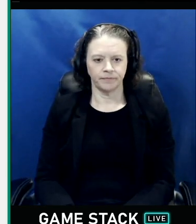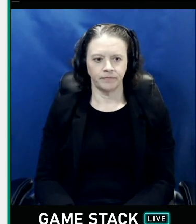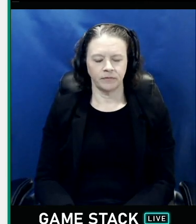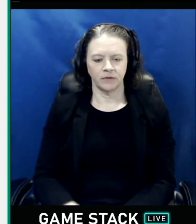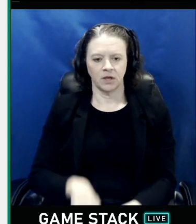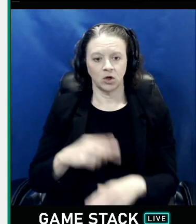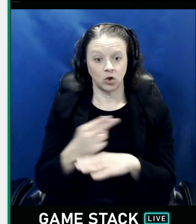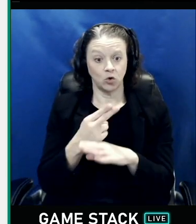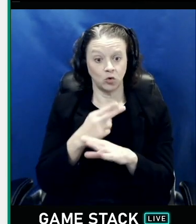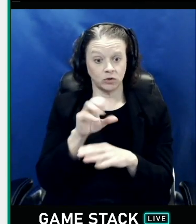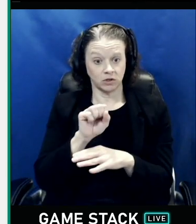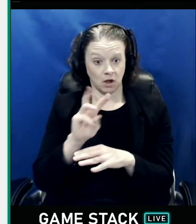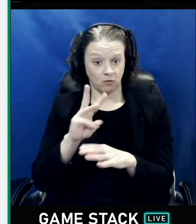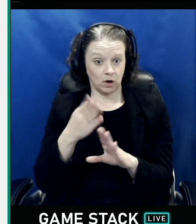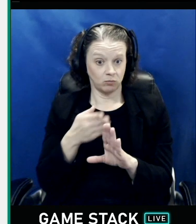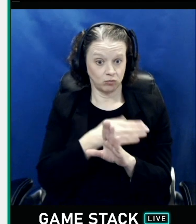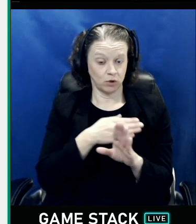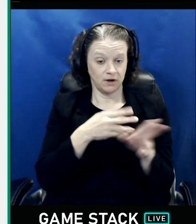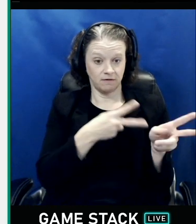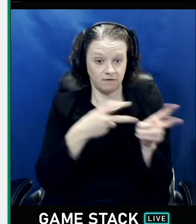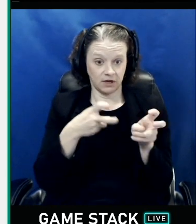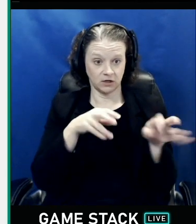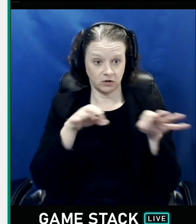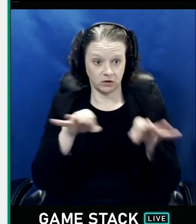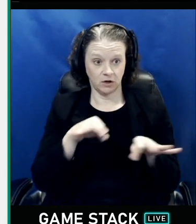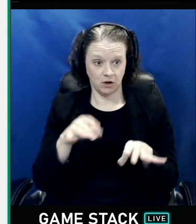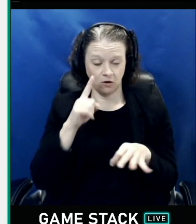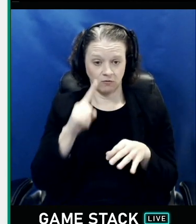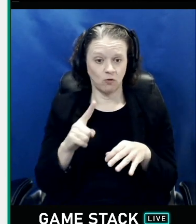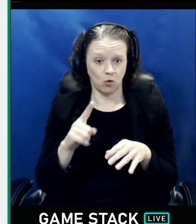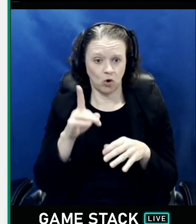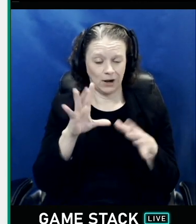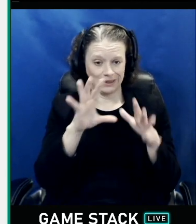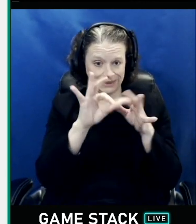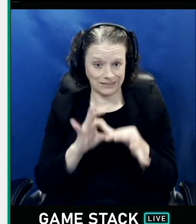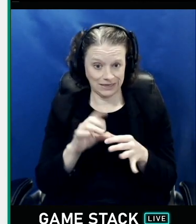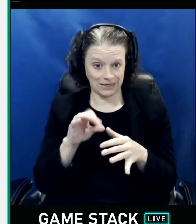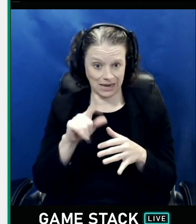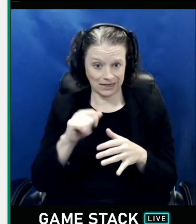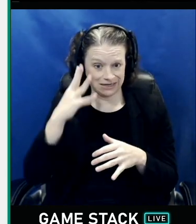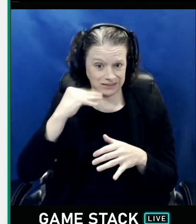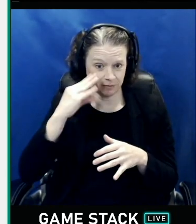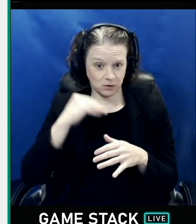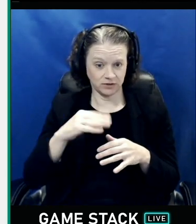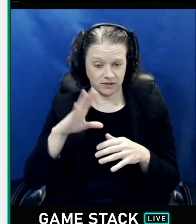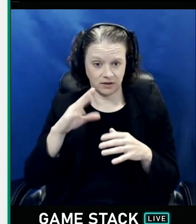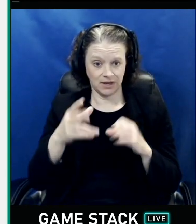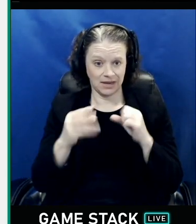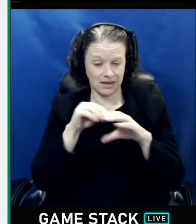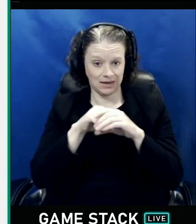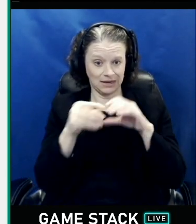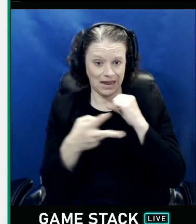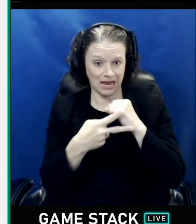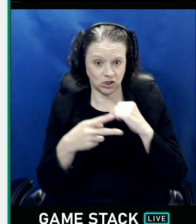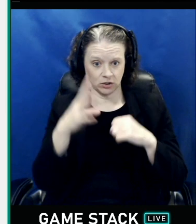Use software prefetch instructions for linked data experiencing cache misses. In this example, performance improved over 60%